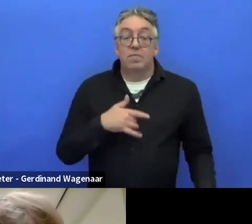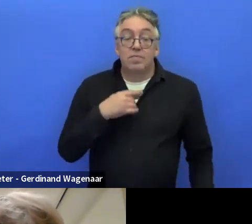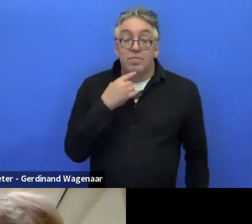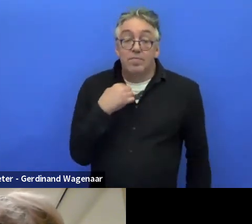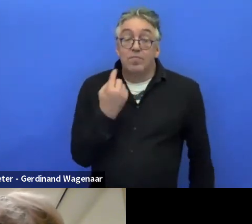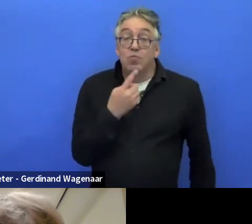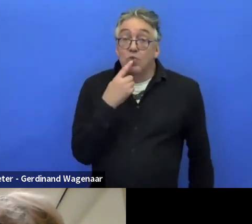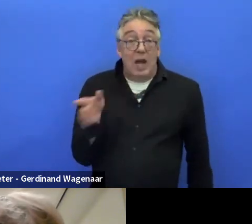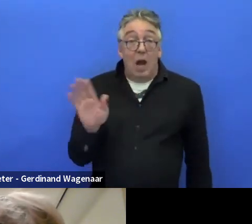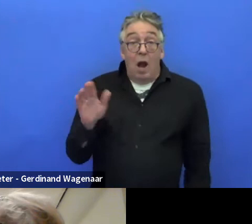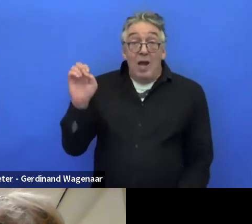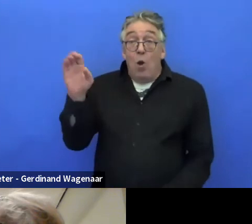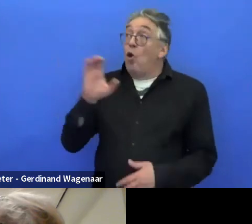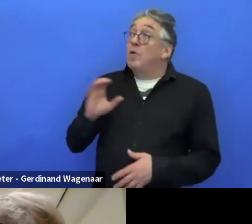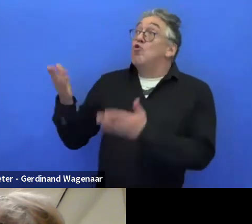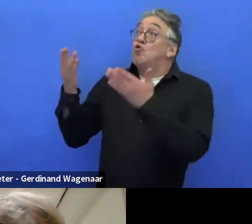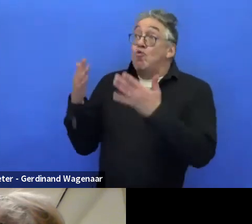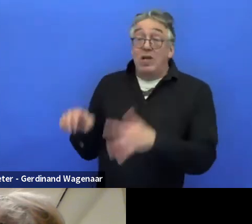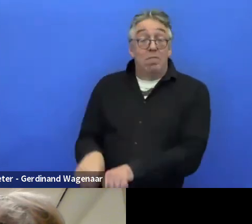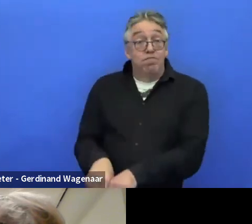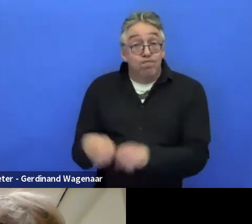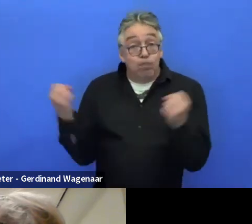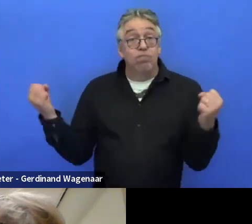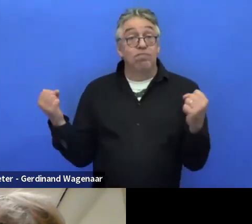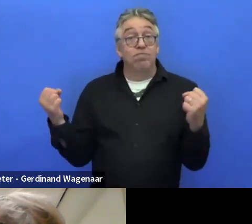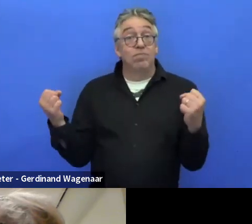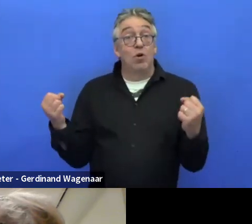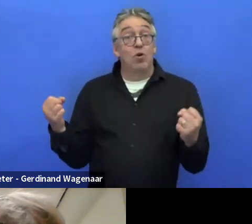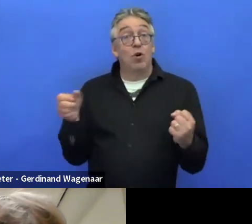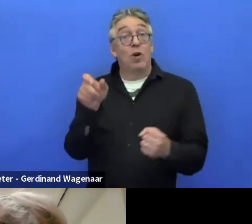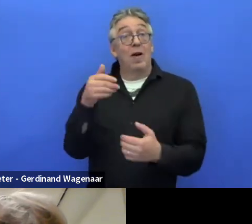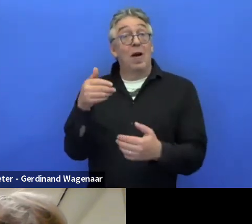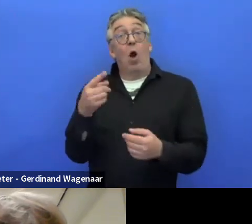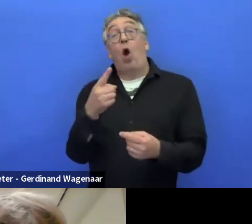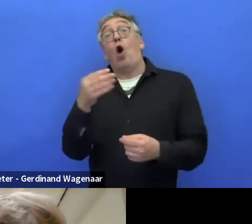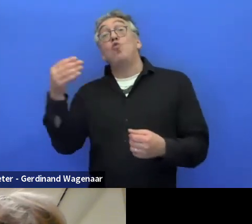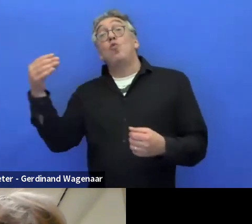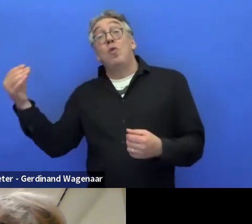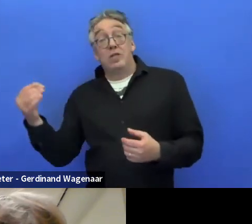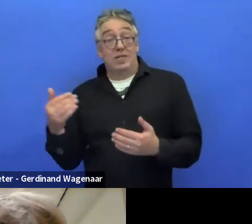of hundreds of people. And in conclusion, the EU... Sorry.